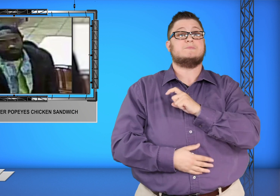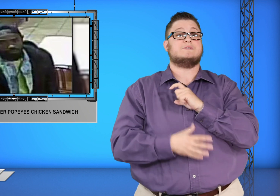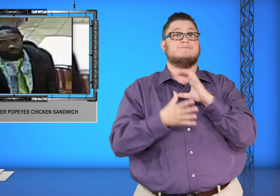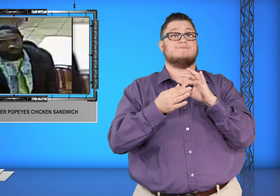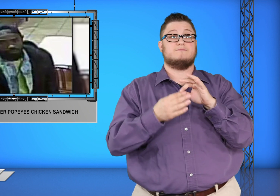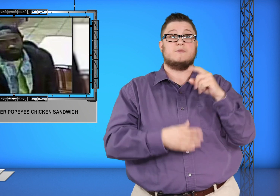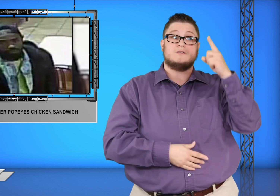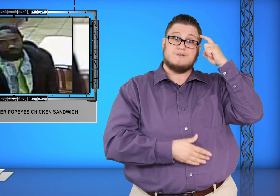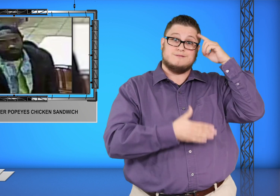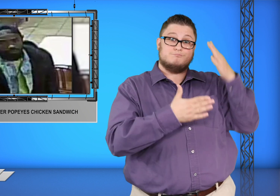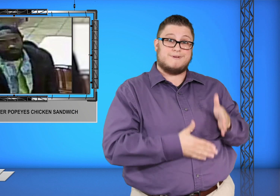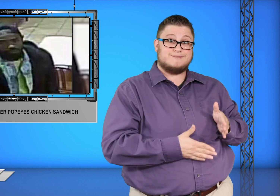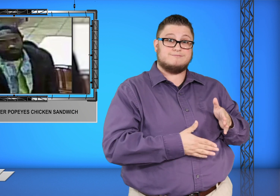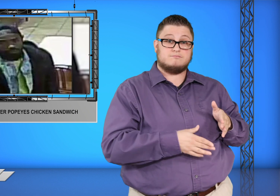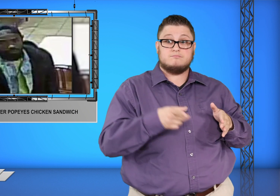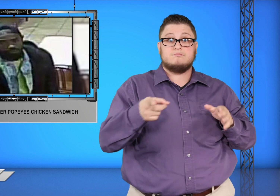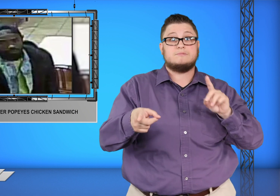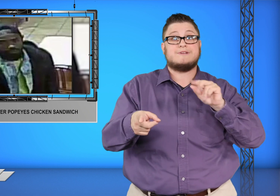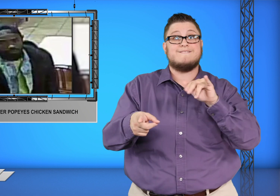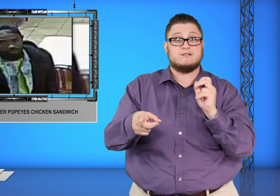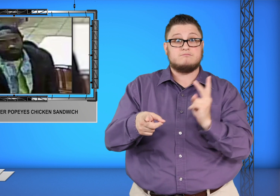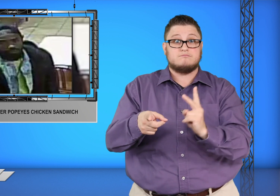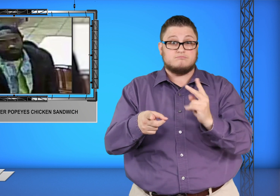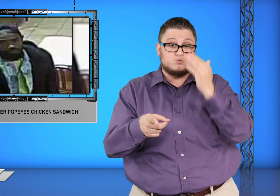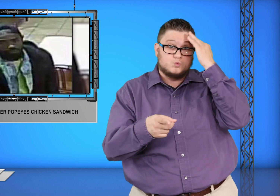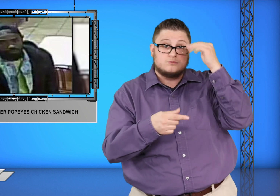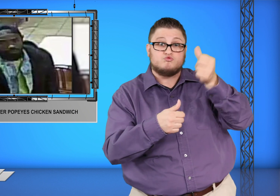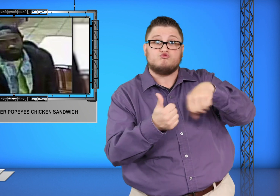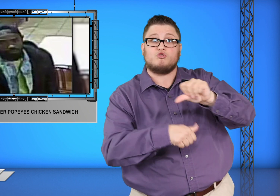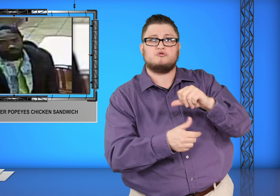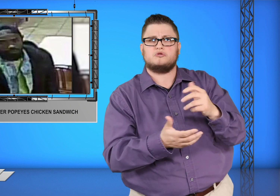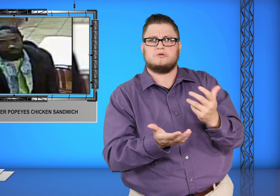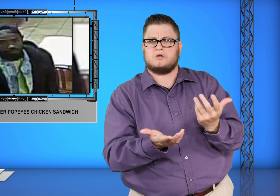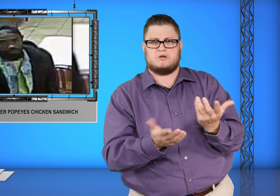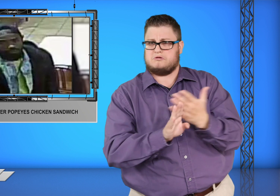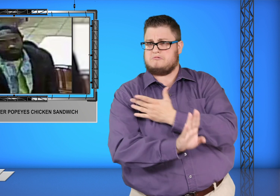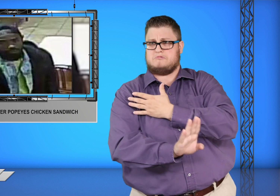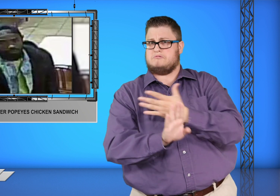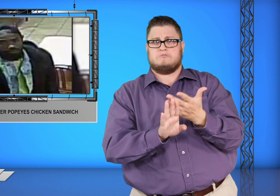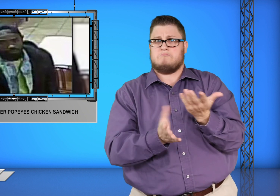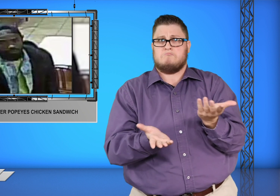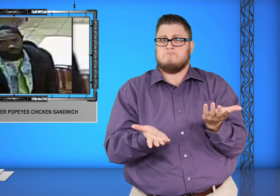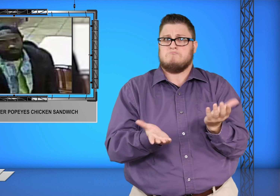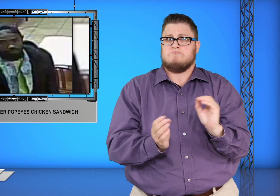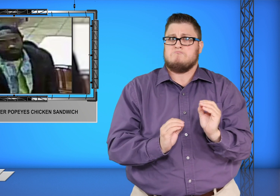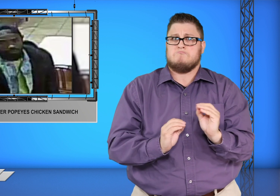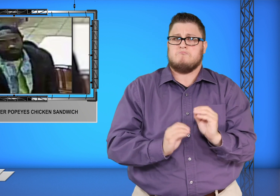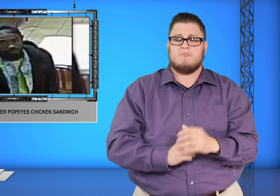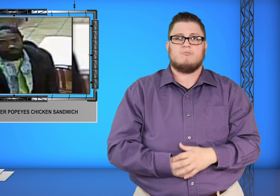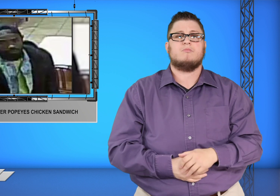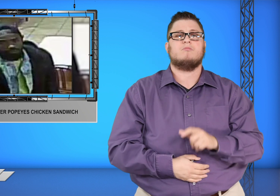Police say they have no reason to believe the suspect and Davis knew each other from before.